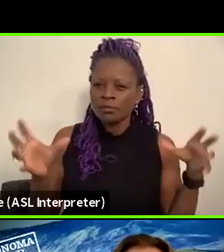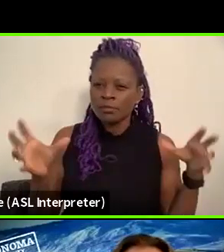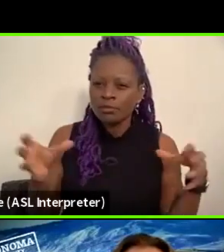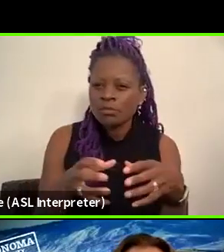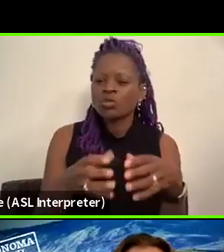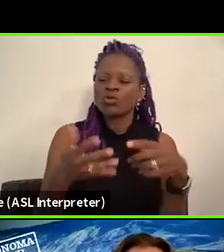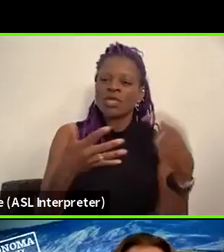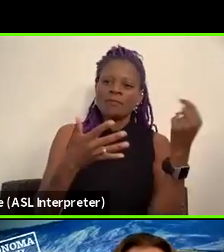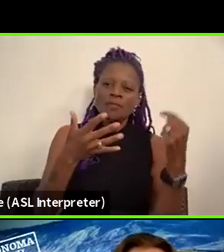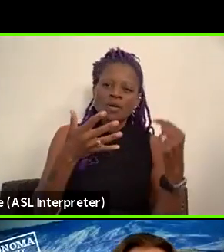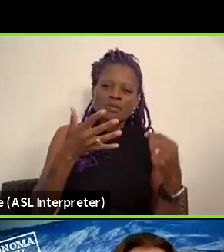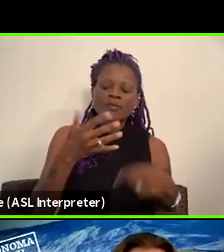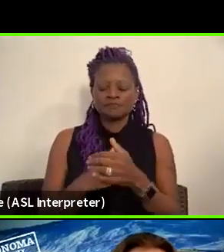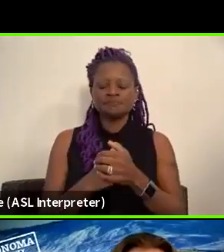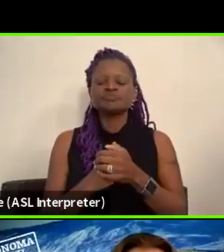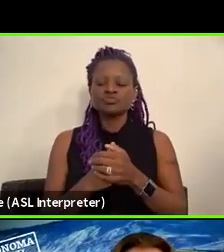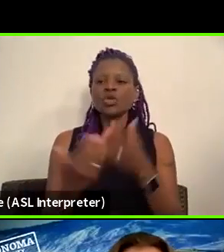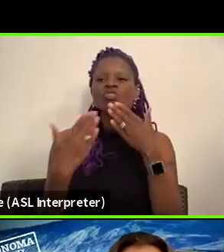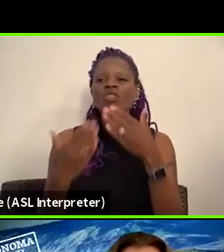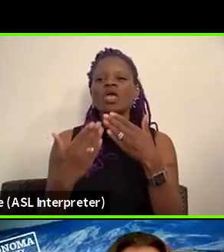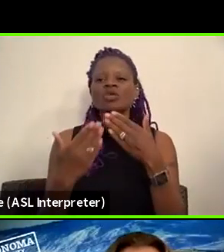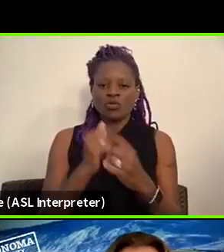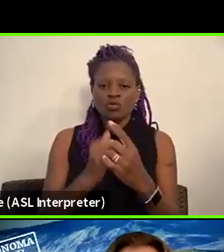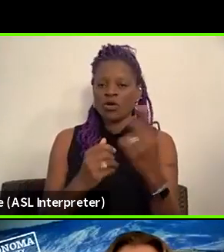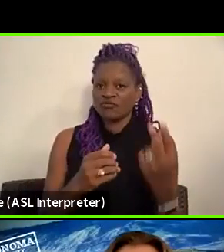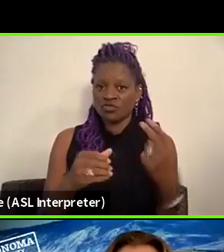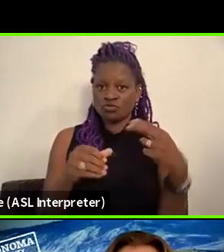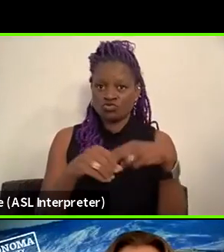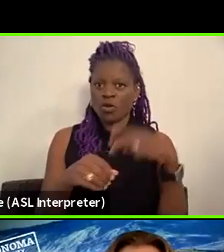So thank you all so much for joining us for our livestream today. And take care.